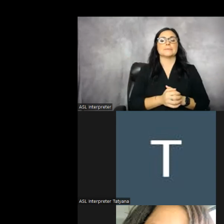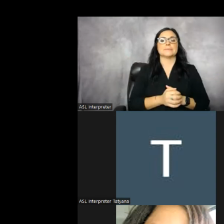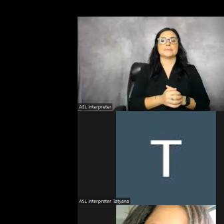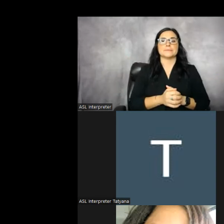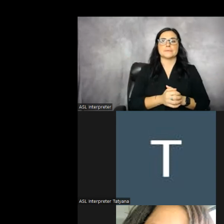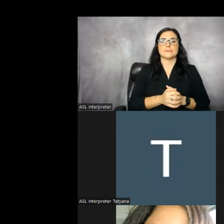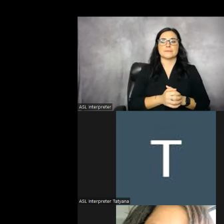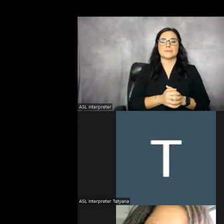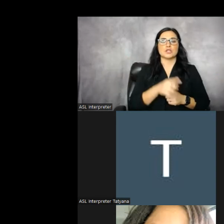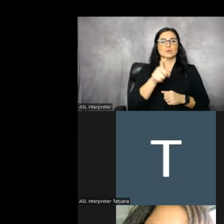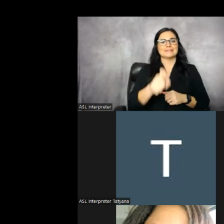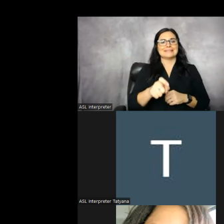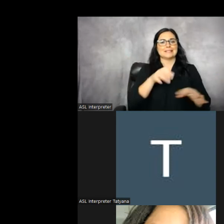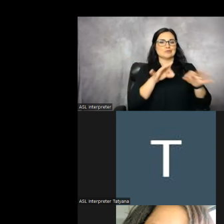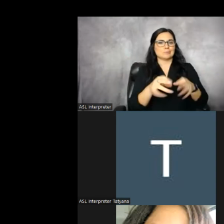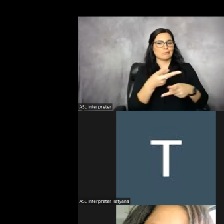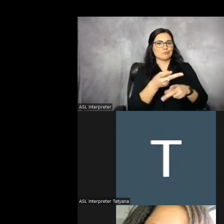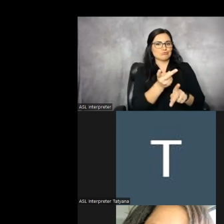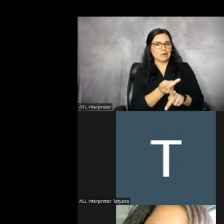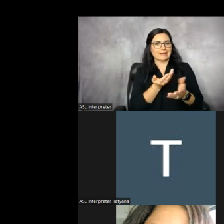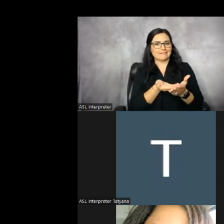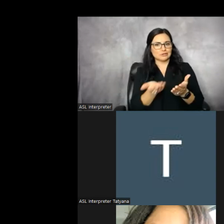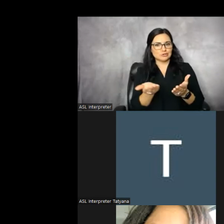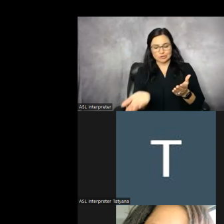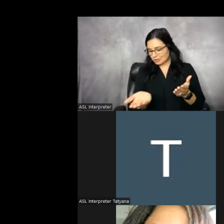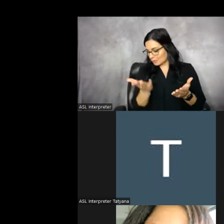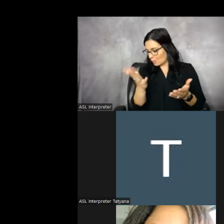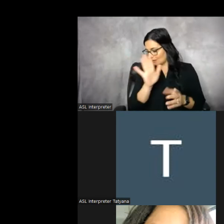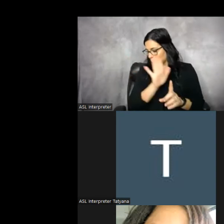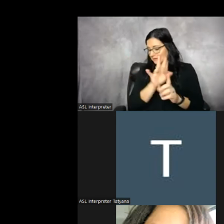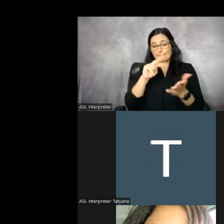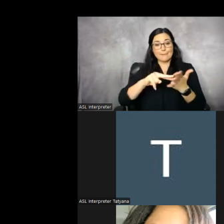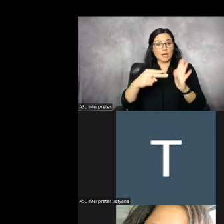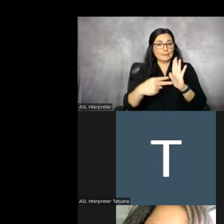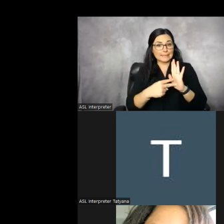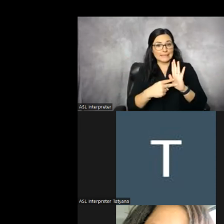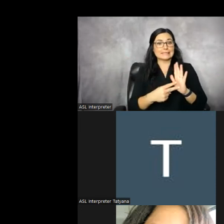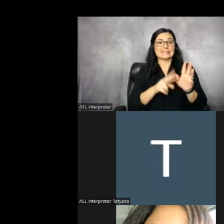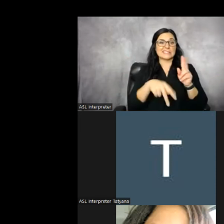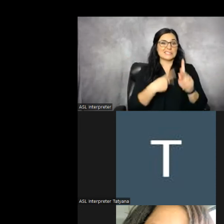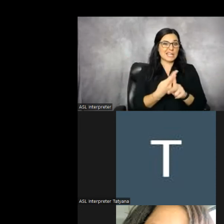description of the product and its features, what its purpose is, the types and number of end users,